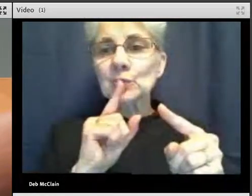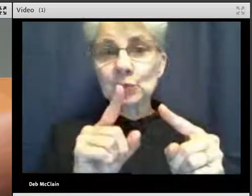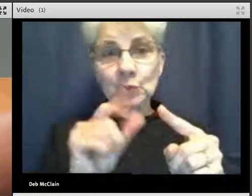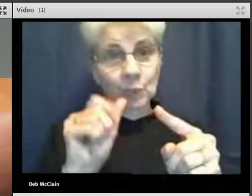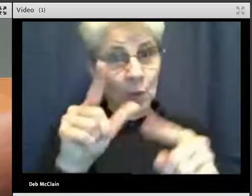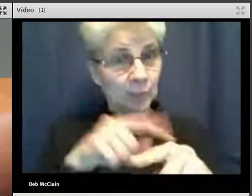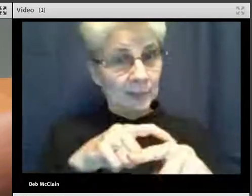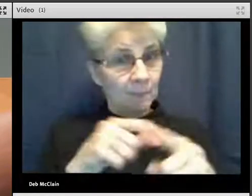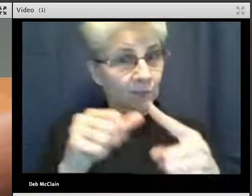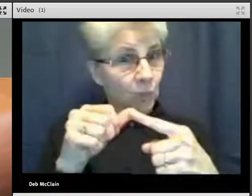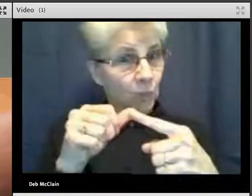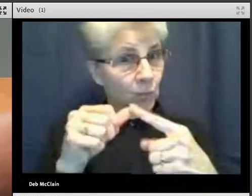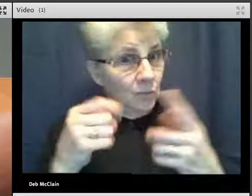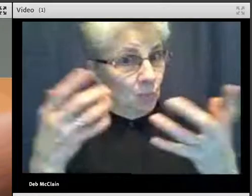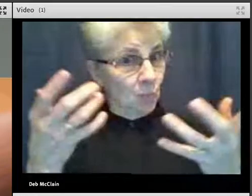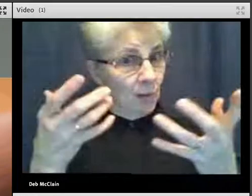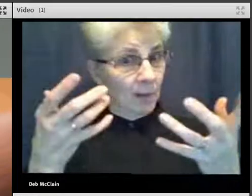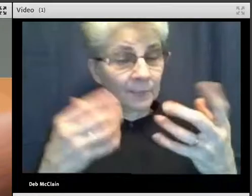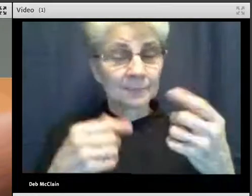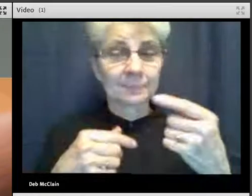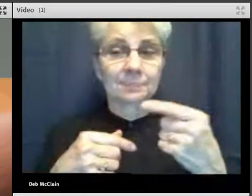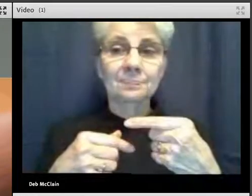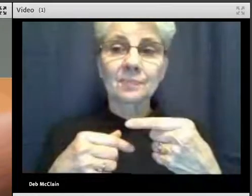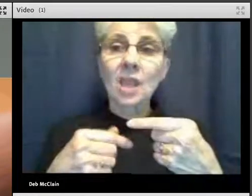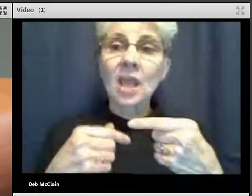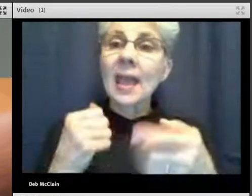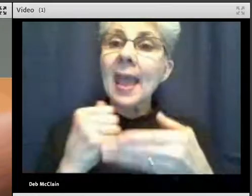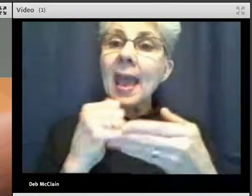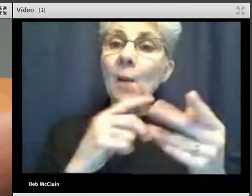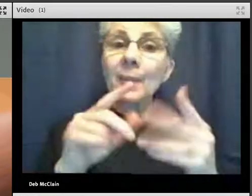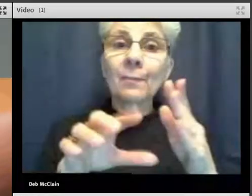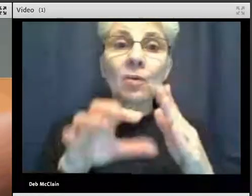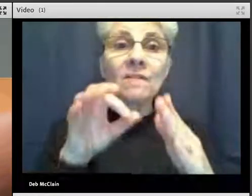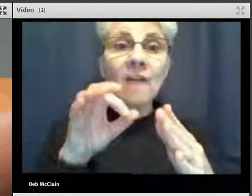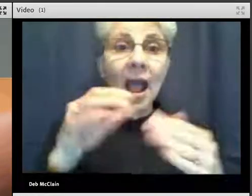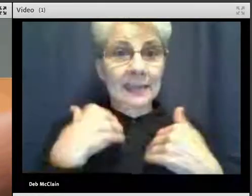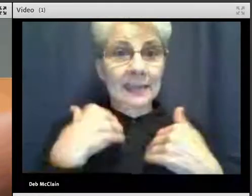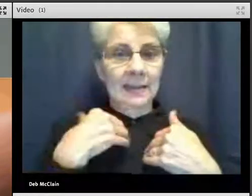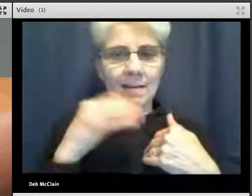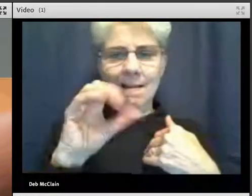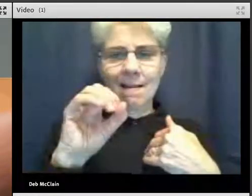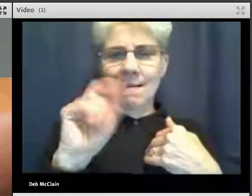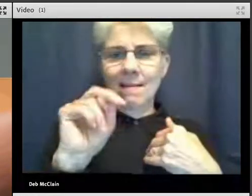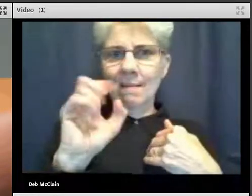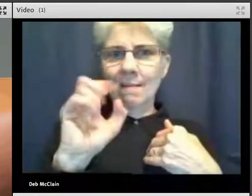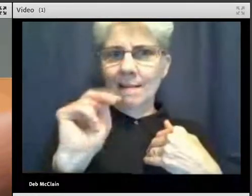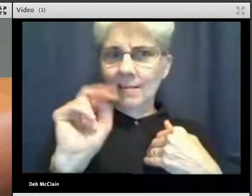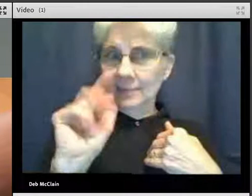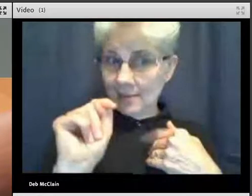First of all, you can help people find your content, which maybe --